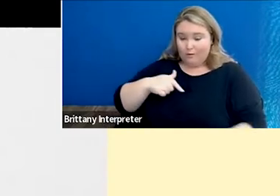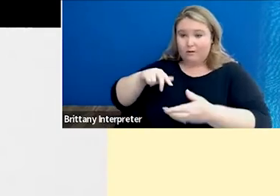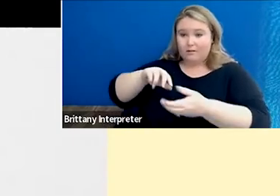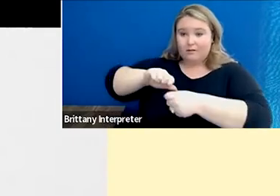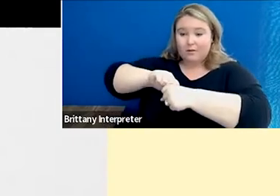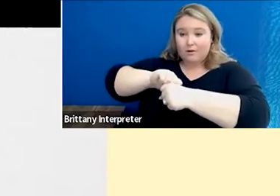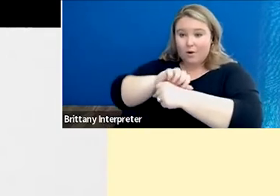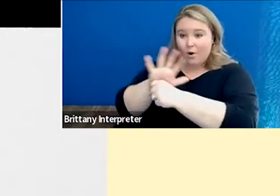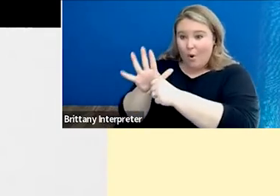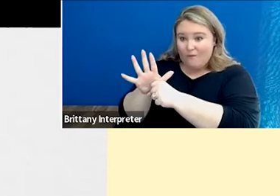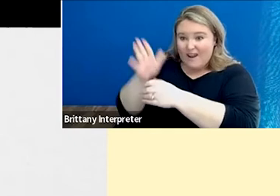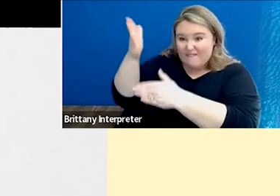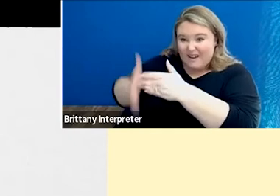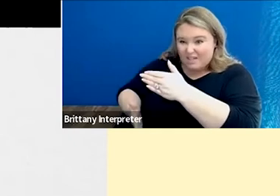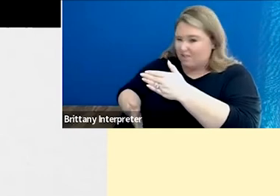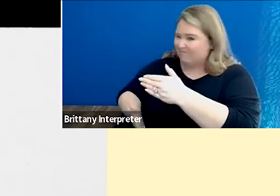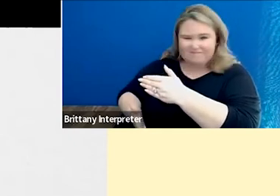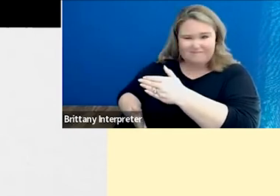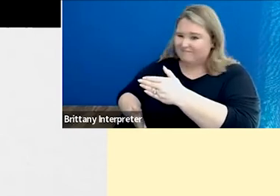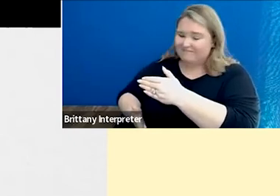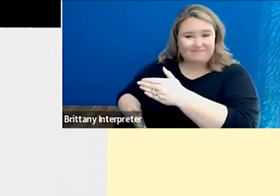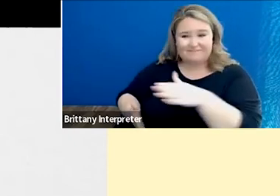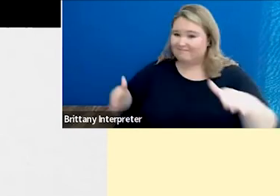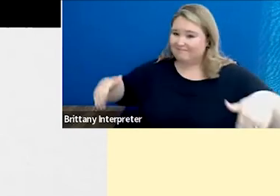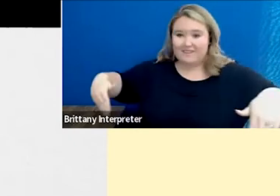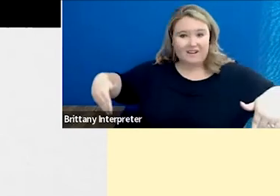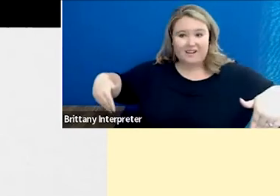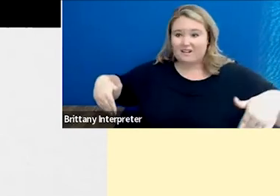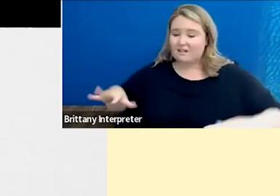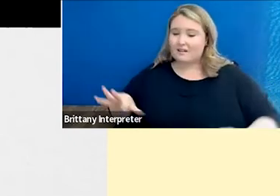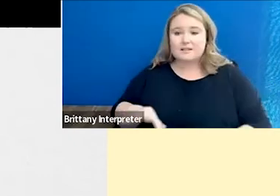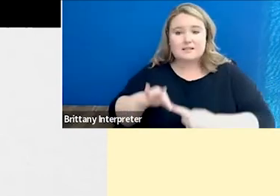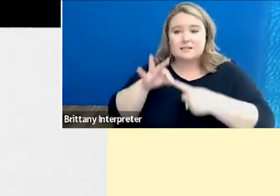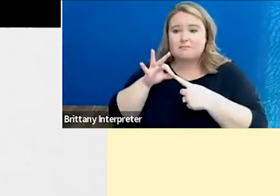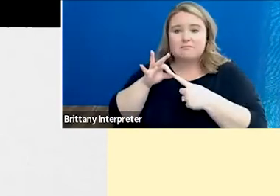You know, so many of us, especially those who have existing conditions